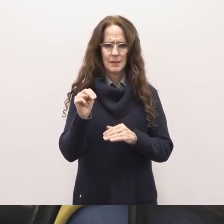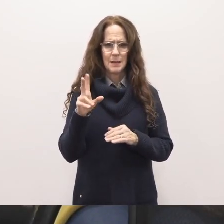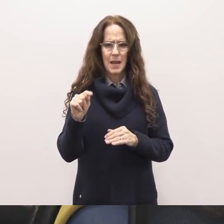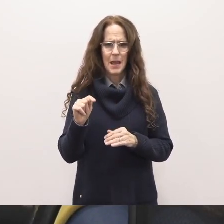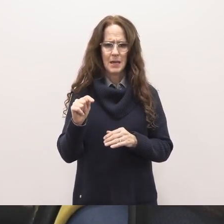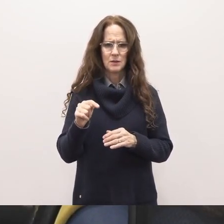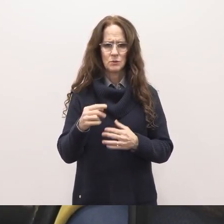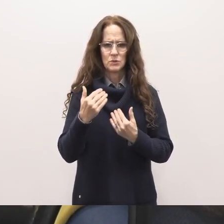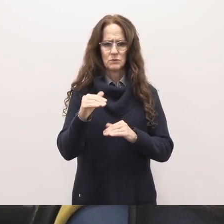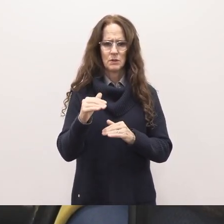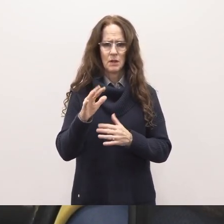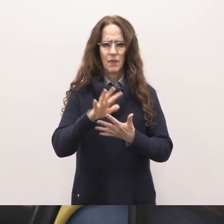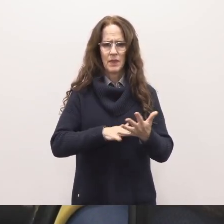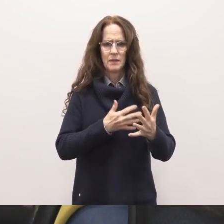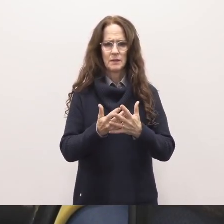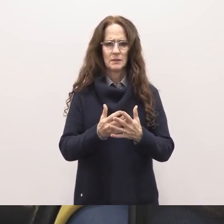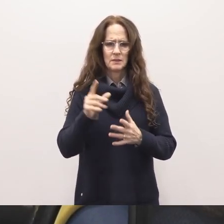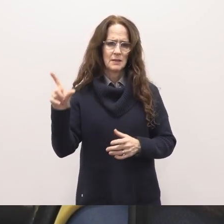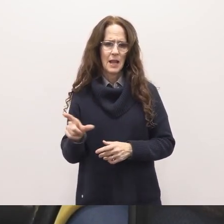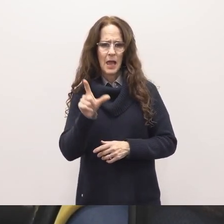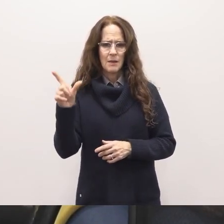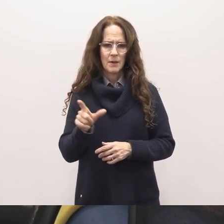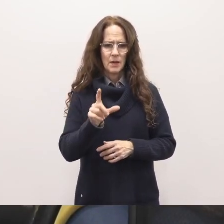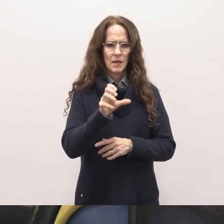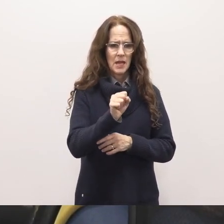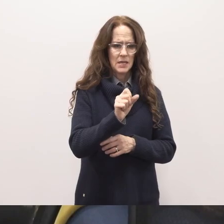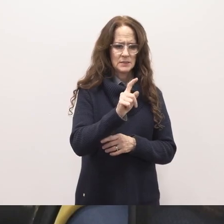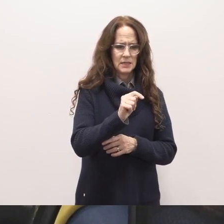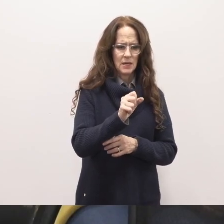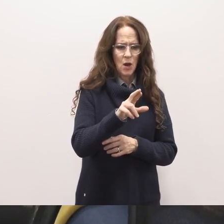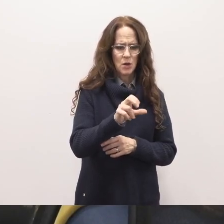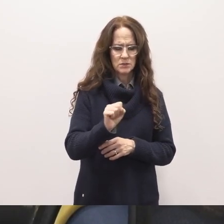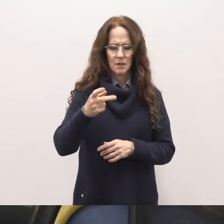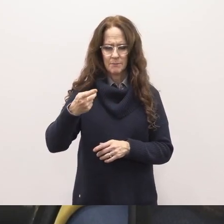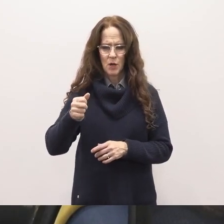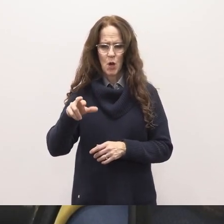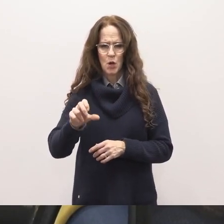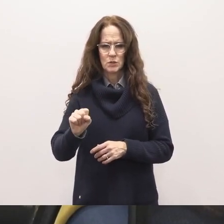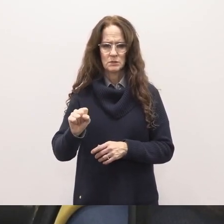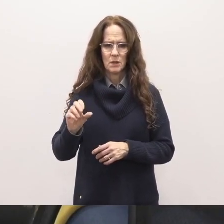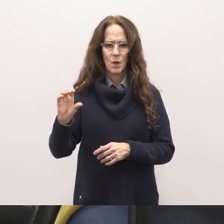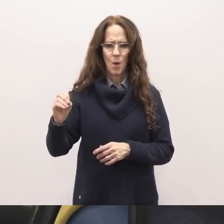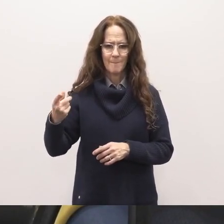and that's because of these liabilities for STRS, for PERS, for OPEB.